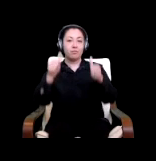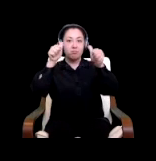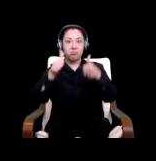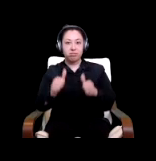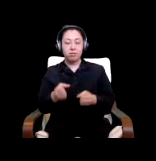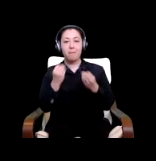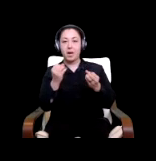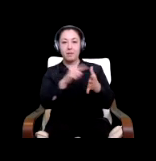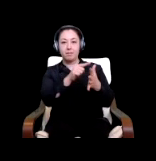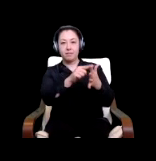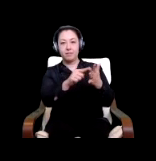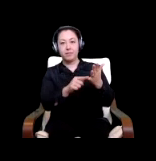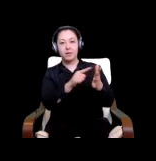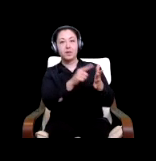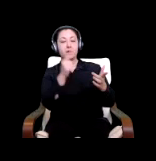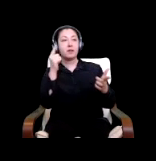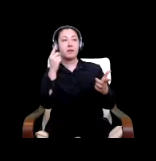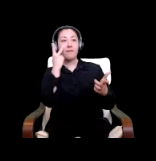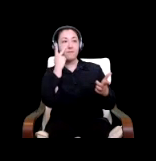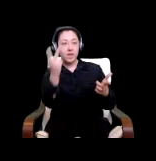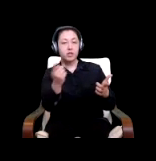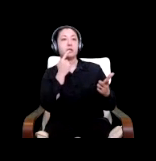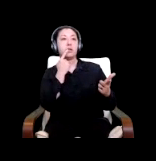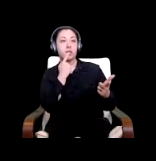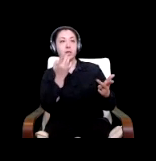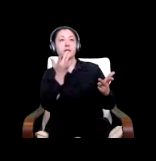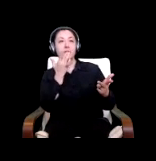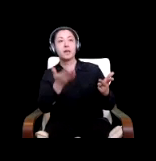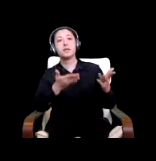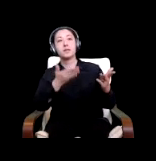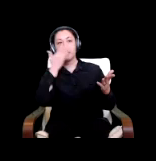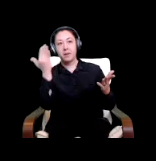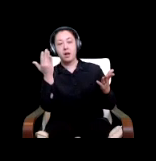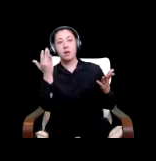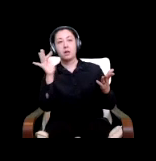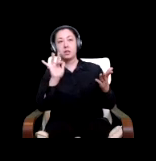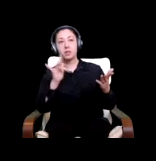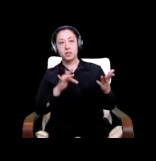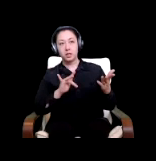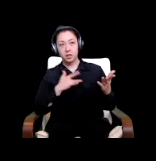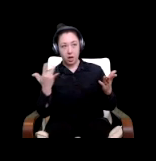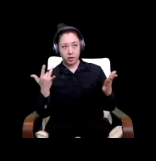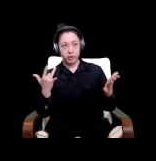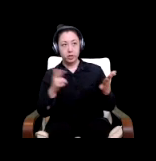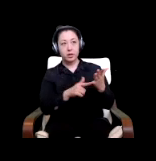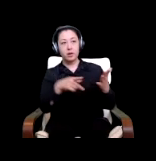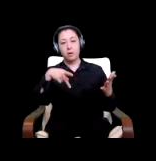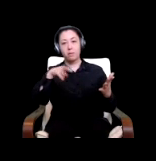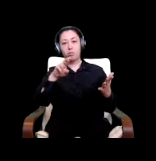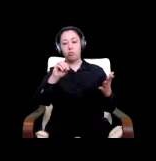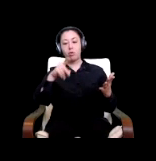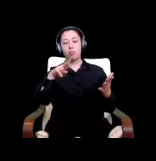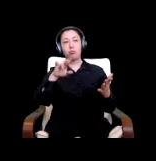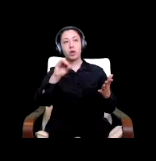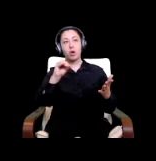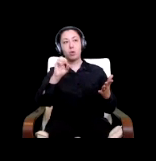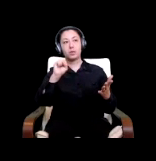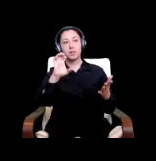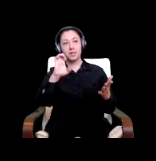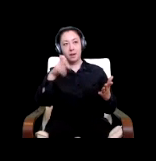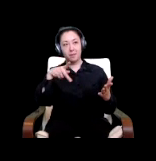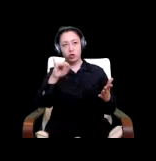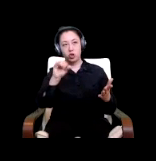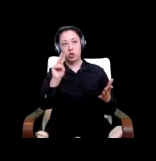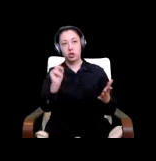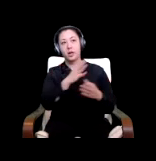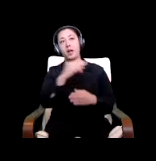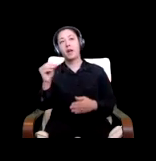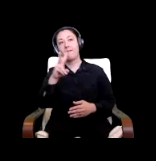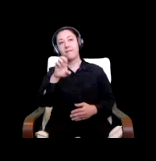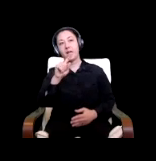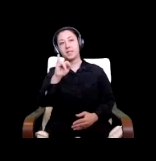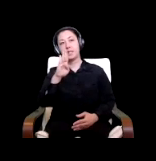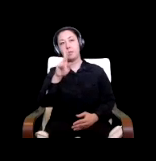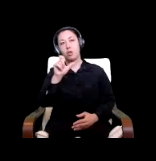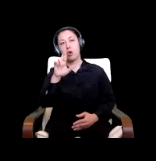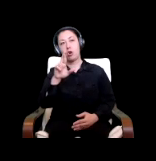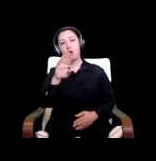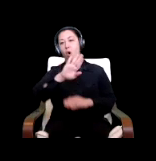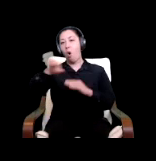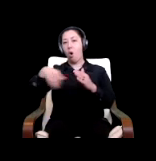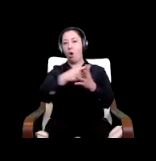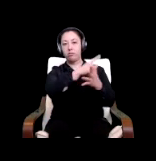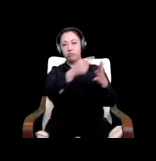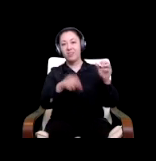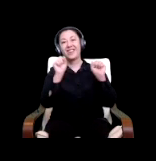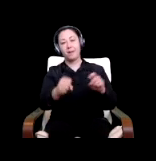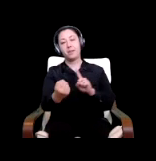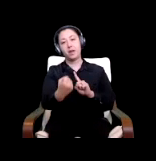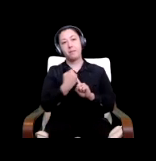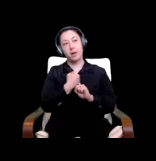hearing, taste, smell, sense of touch, proprioception and vestibular sensors can all be impacted.